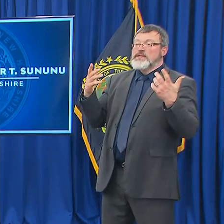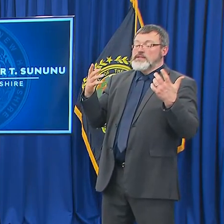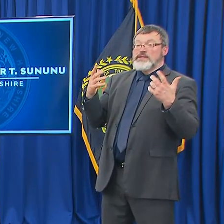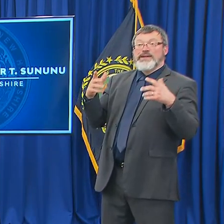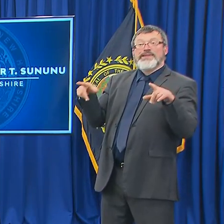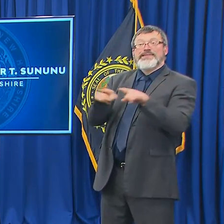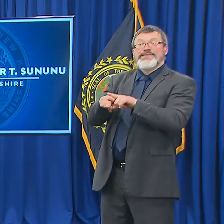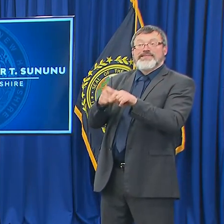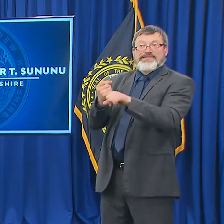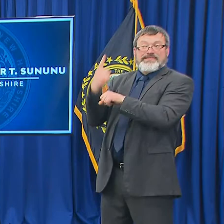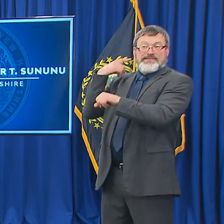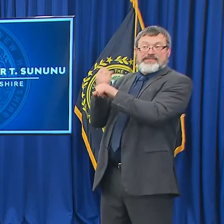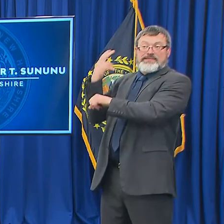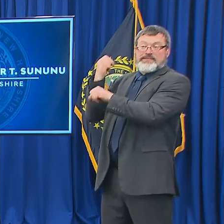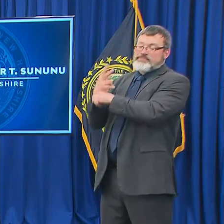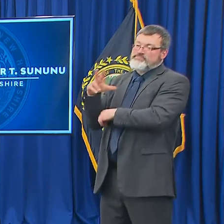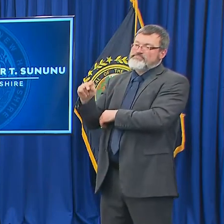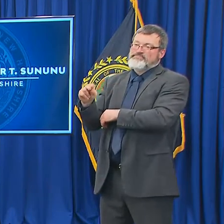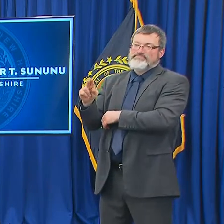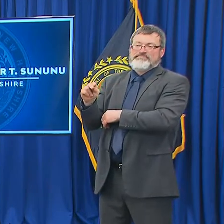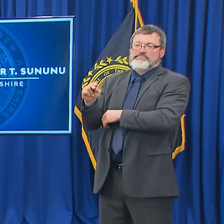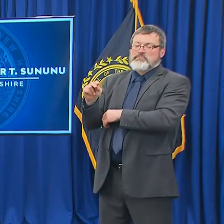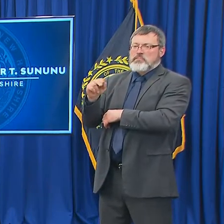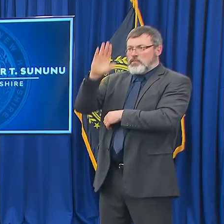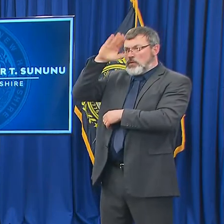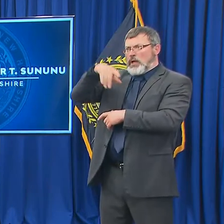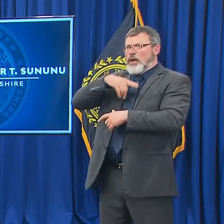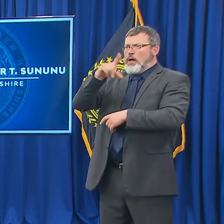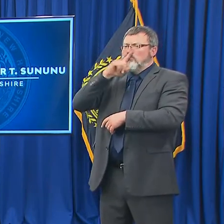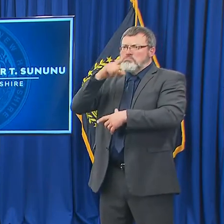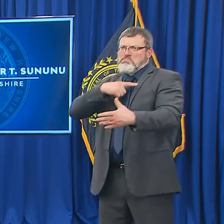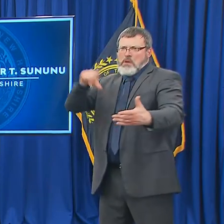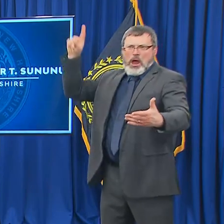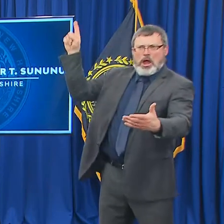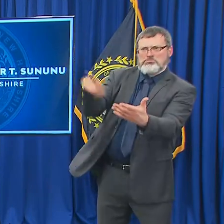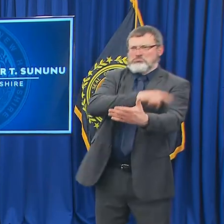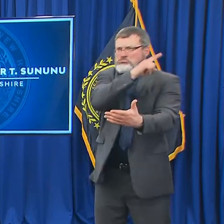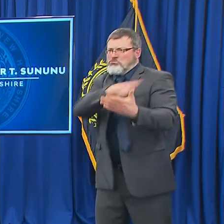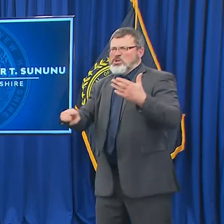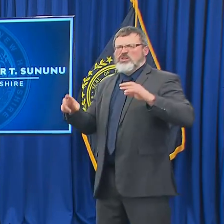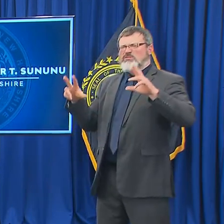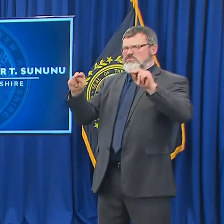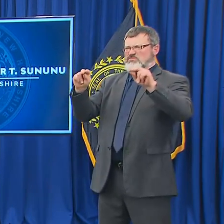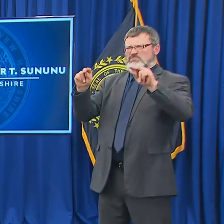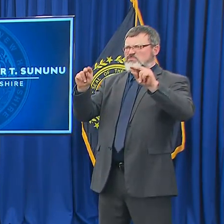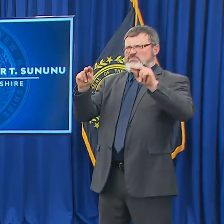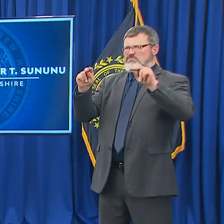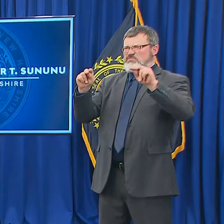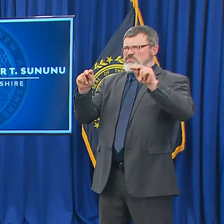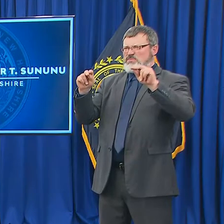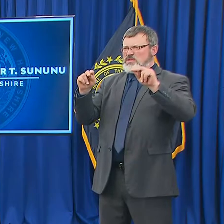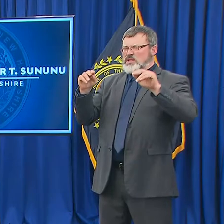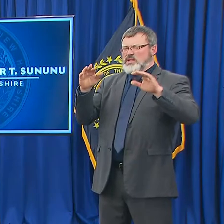I'm sure none of them thought they were going to get covered either. You don't think it's going to happen until it does. But when it does can have real ramifications